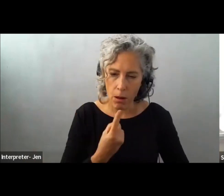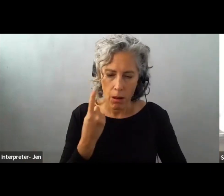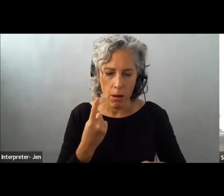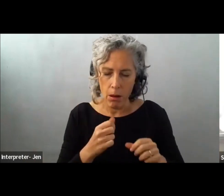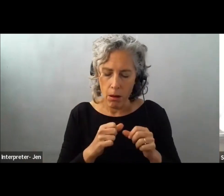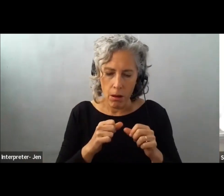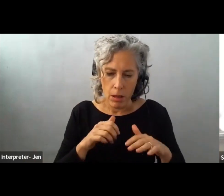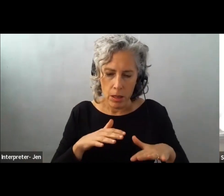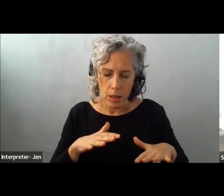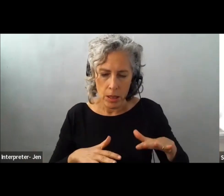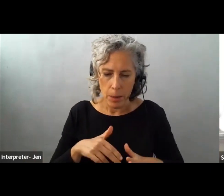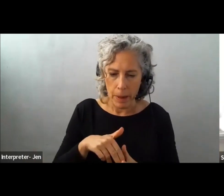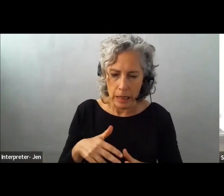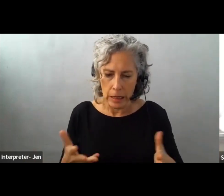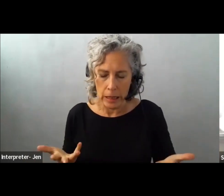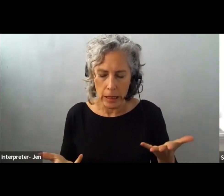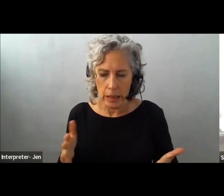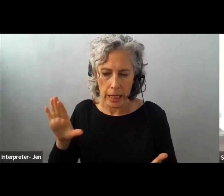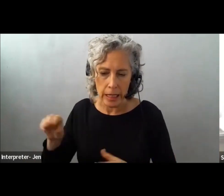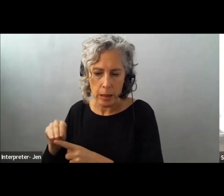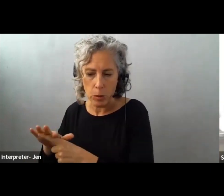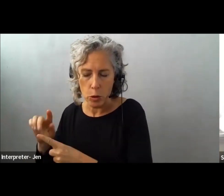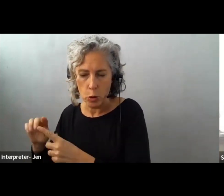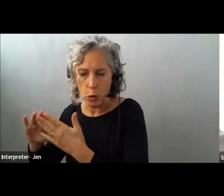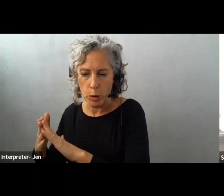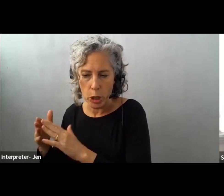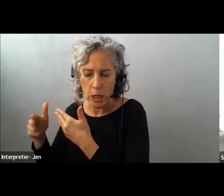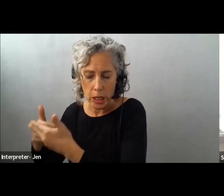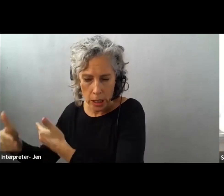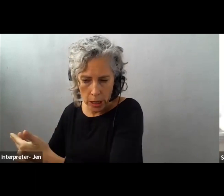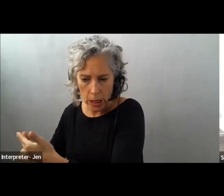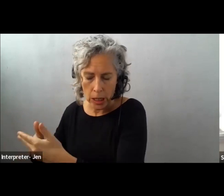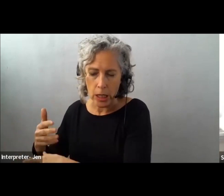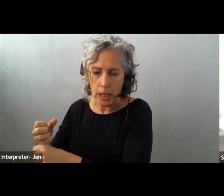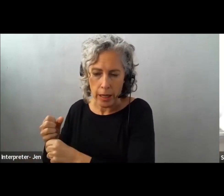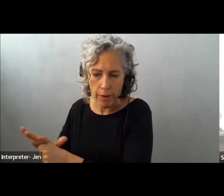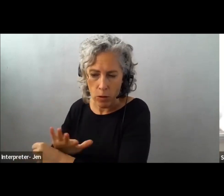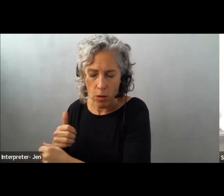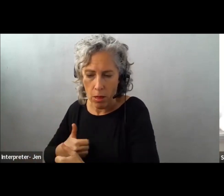his exposure to things in the community, and his getting a full life in the community,